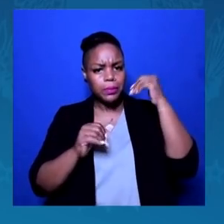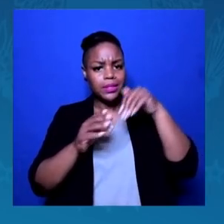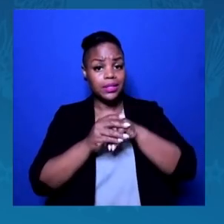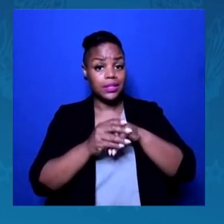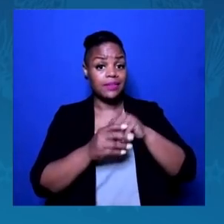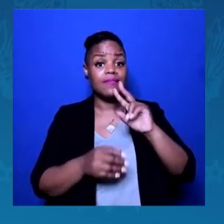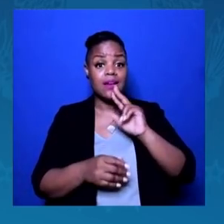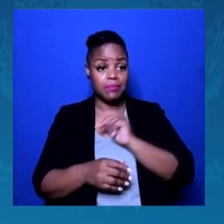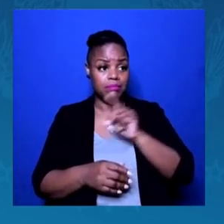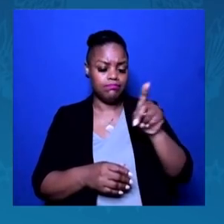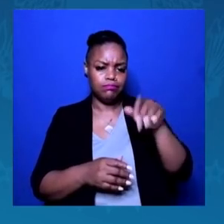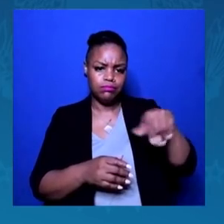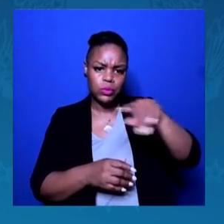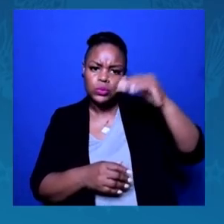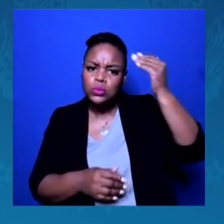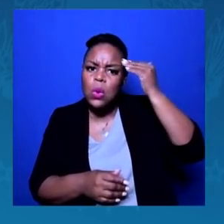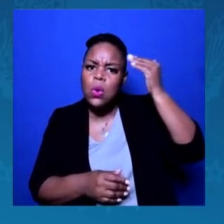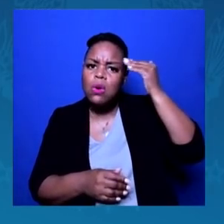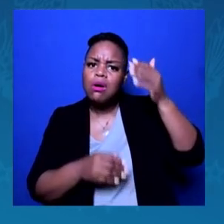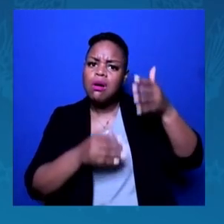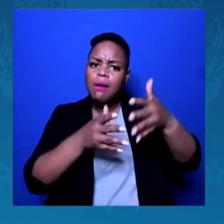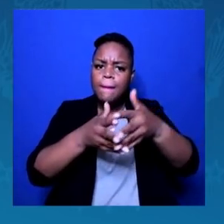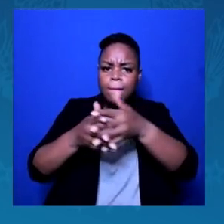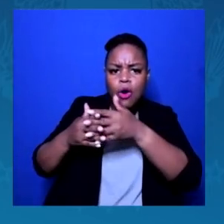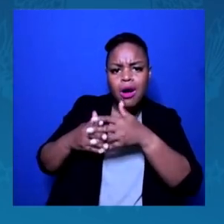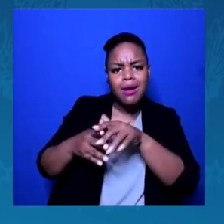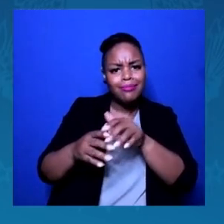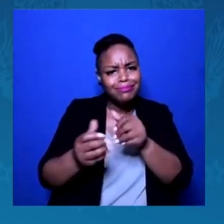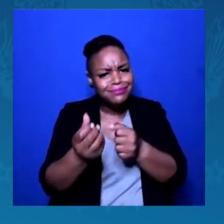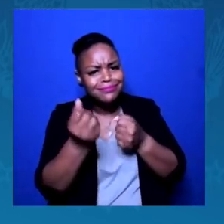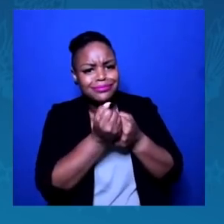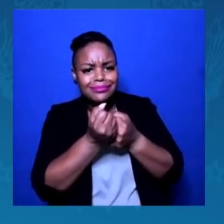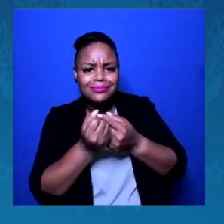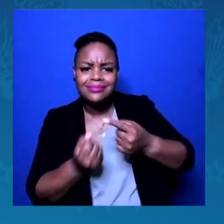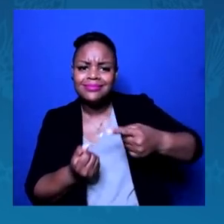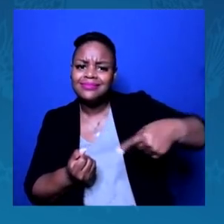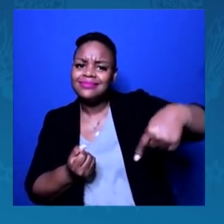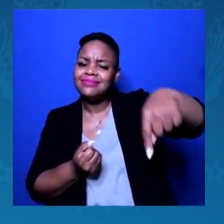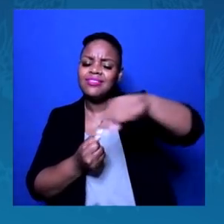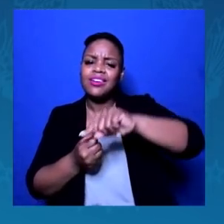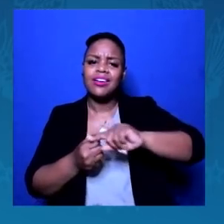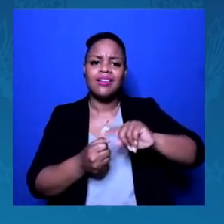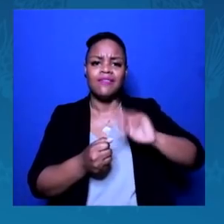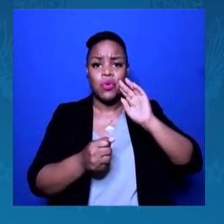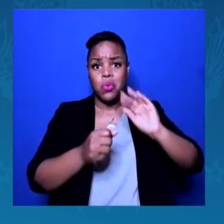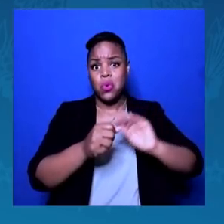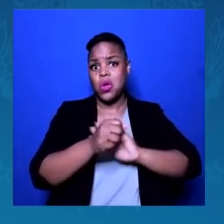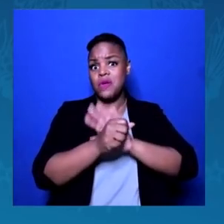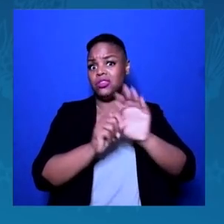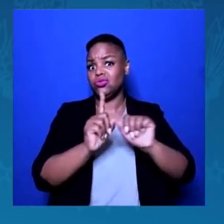Even in the midst of the pandemic, we will continue to partner together to strengthen our economic ties.